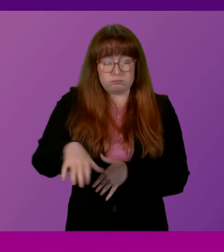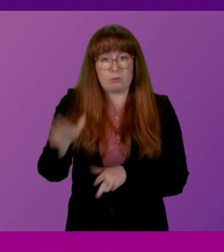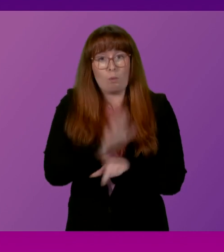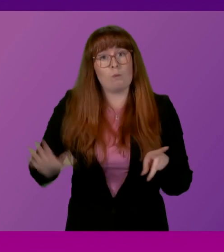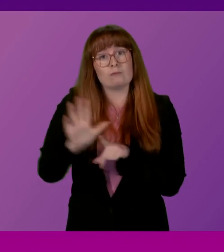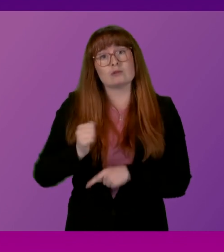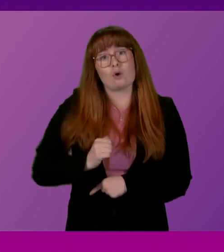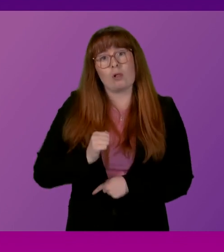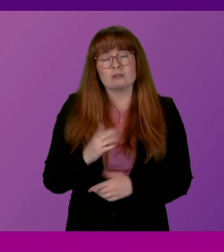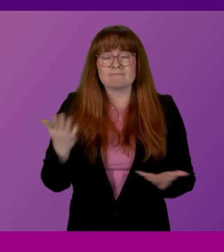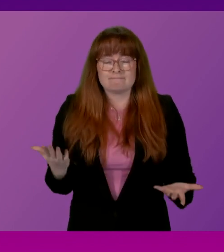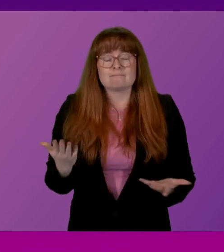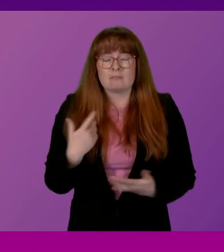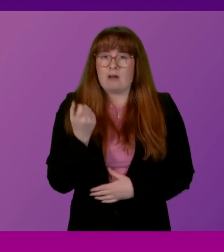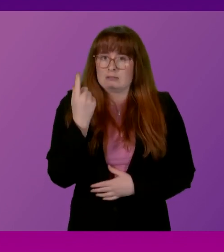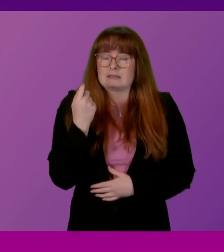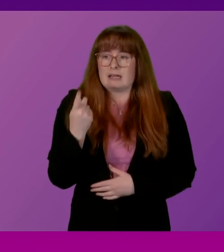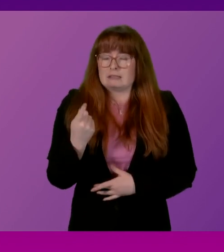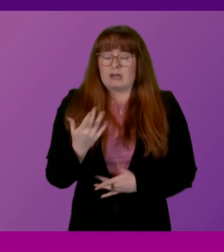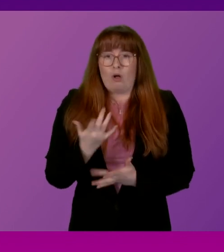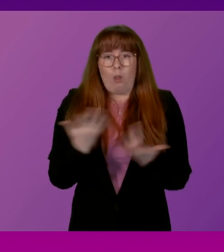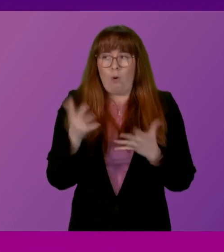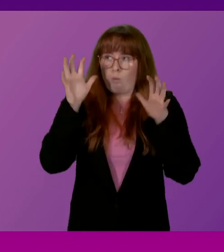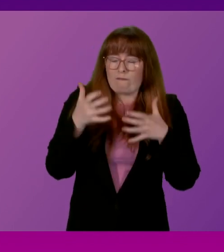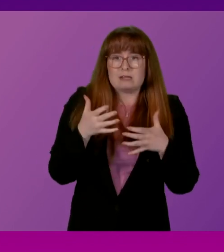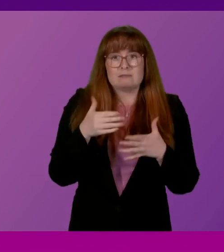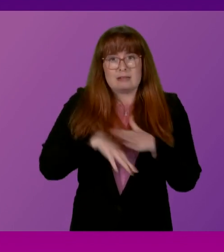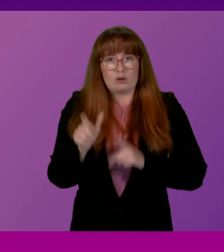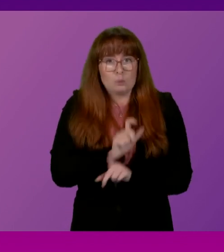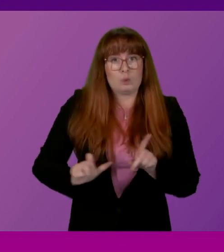Understandably, that is causing a lot of concern in local communities, which want to know whether